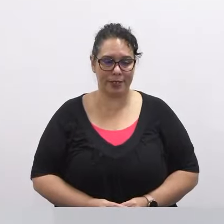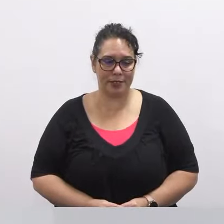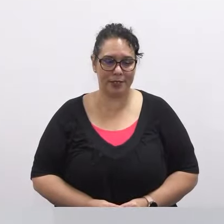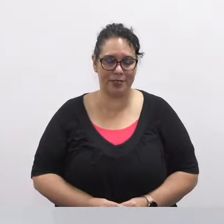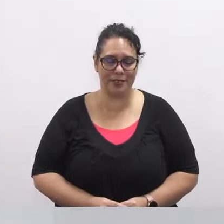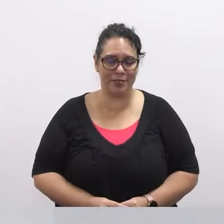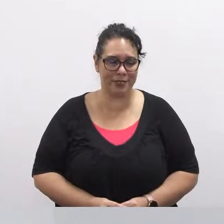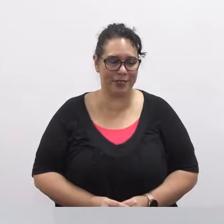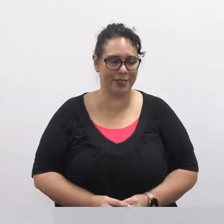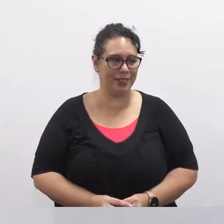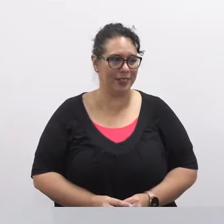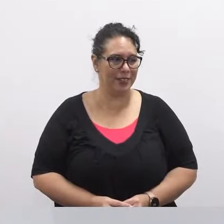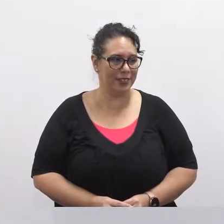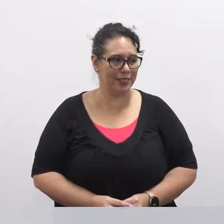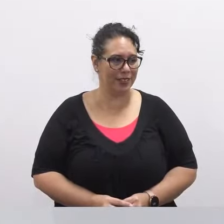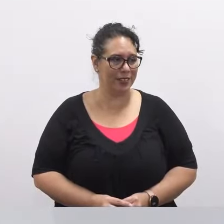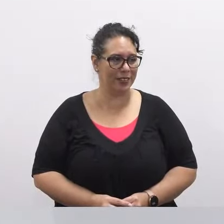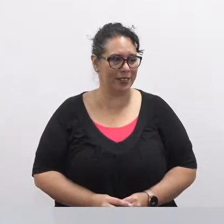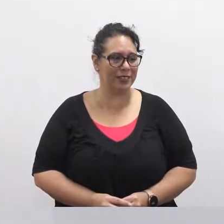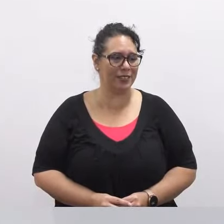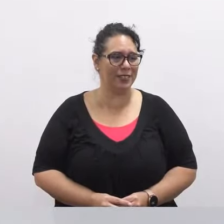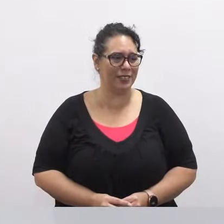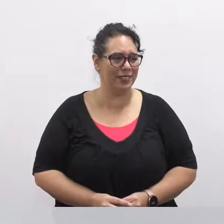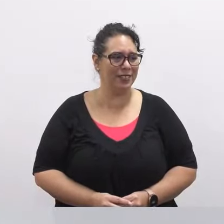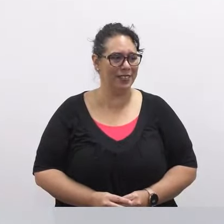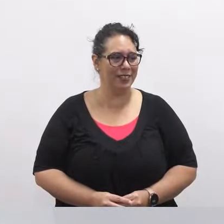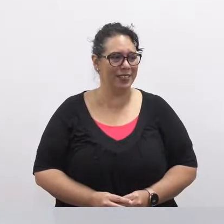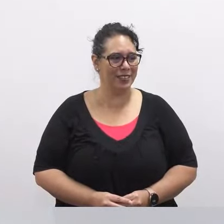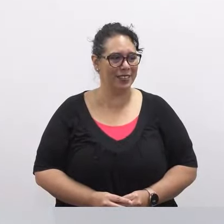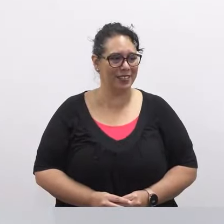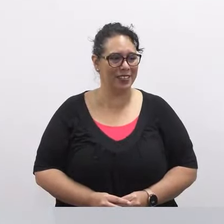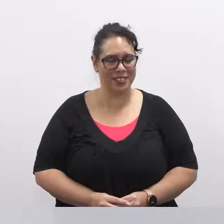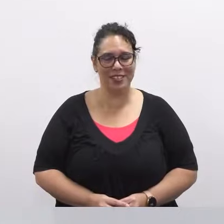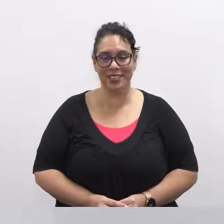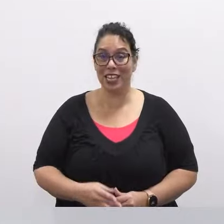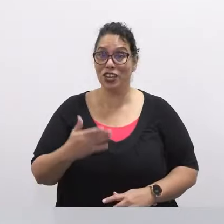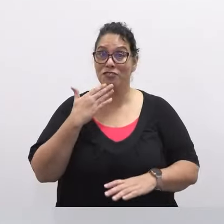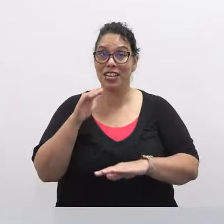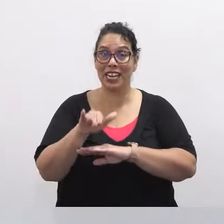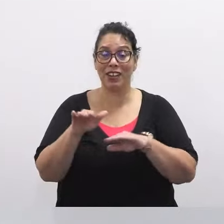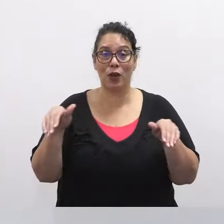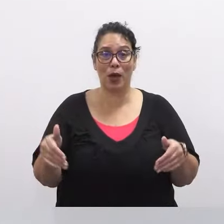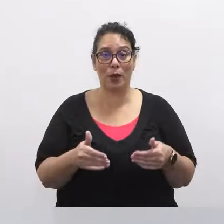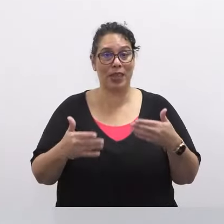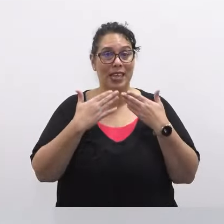[Edson] It's helping, you'll have three minutes according to the clock. - Oh, okay, great. Good evening, welcome. Thank you. My name is Carol Jones.